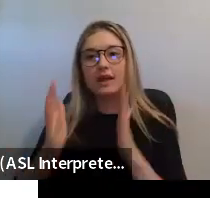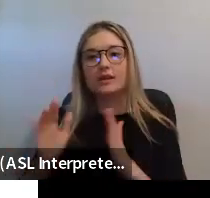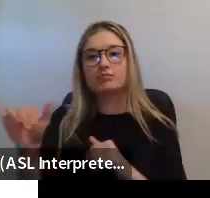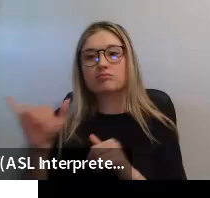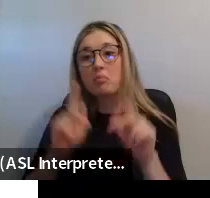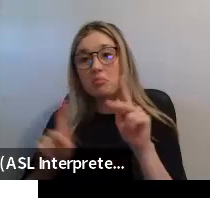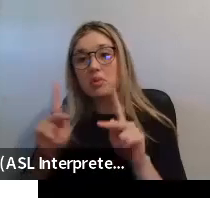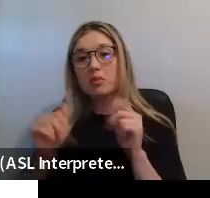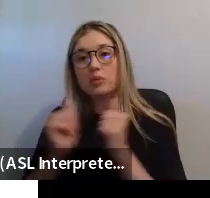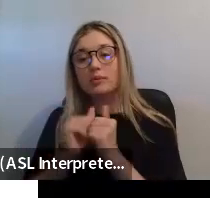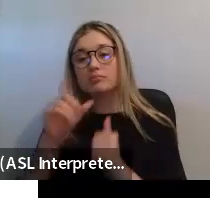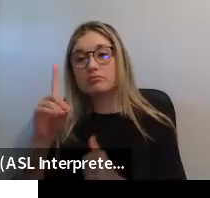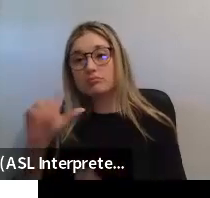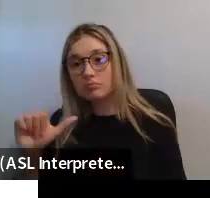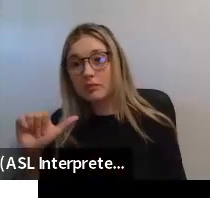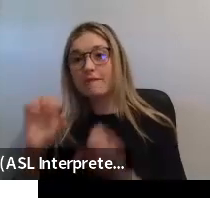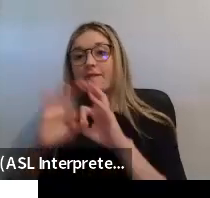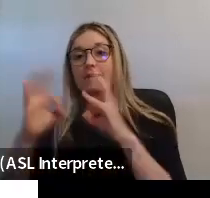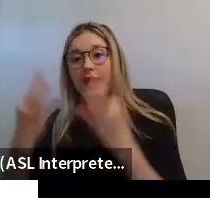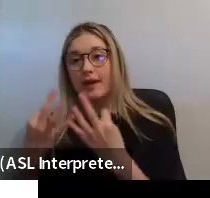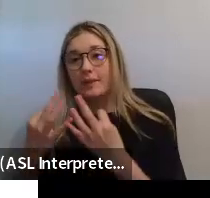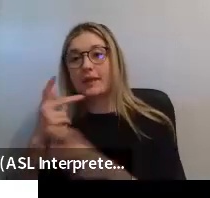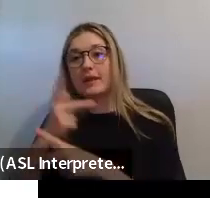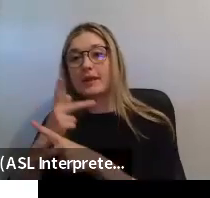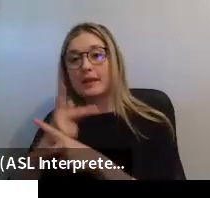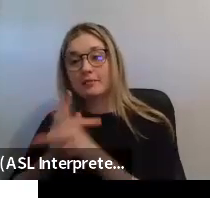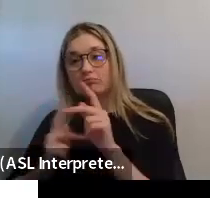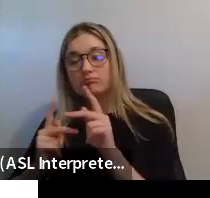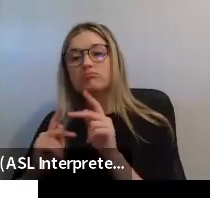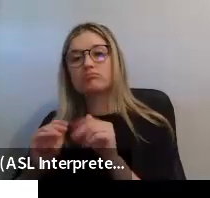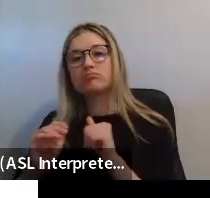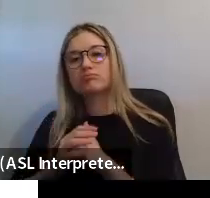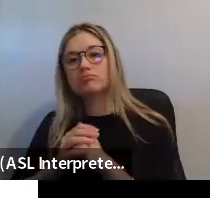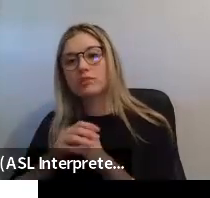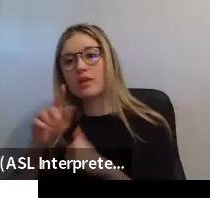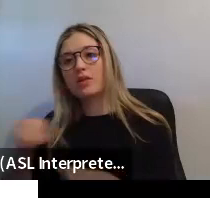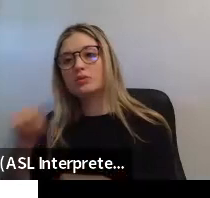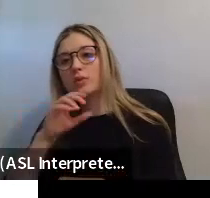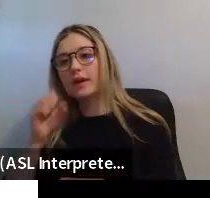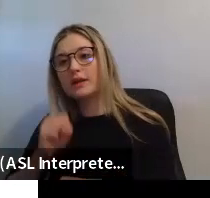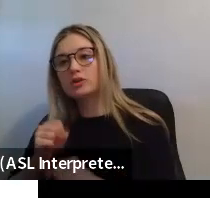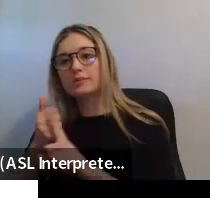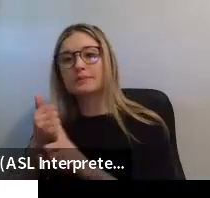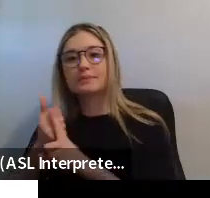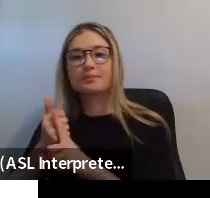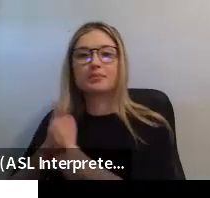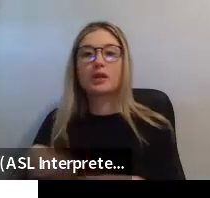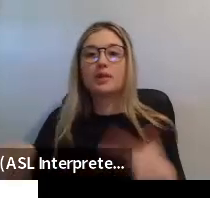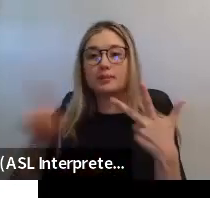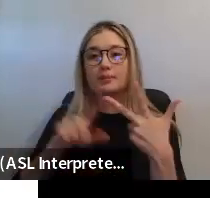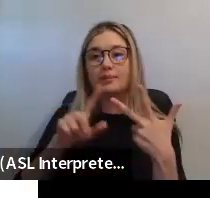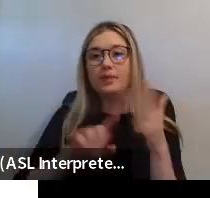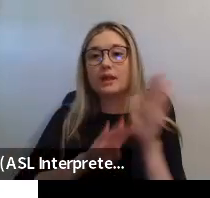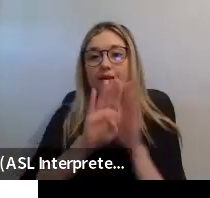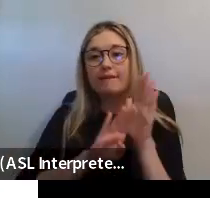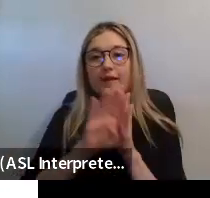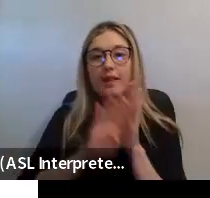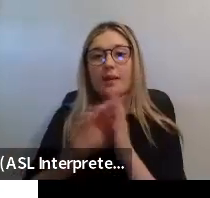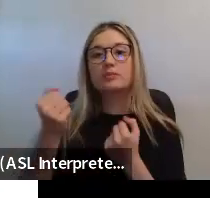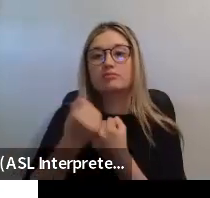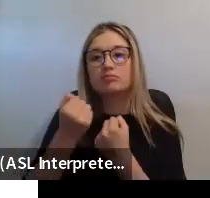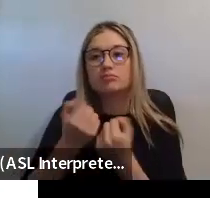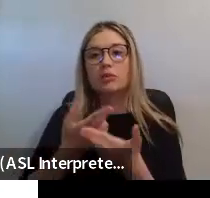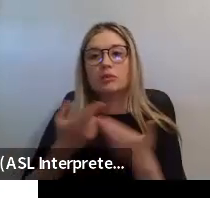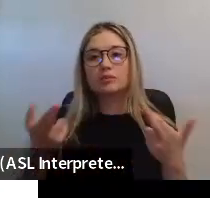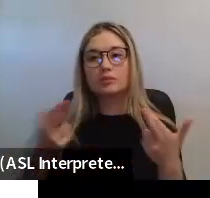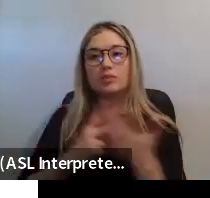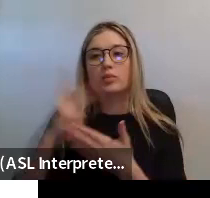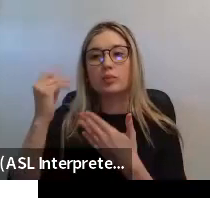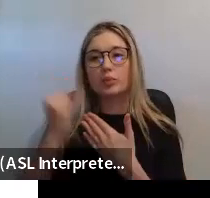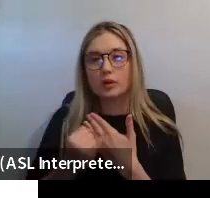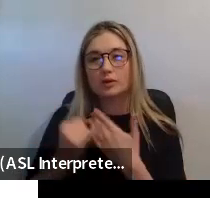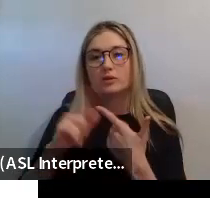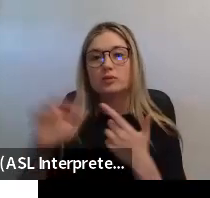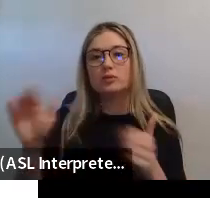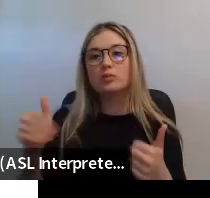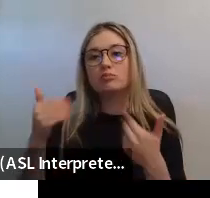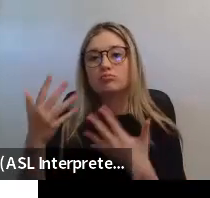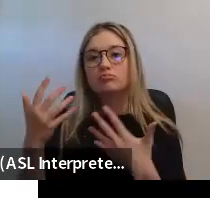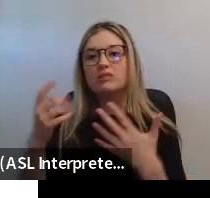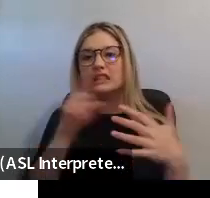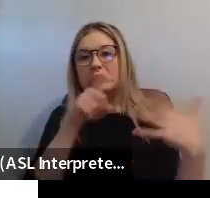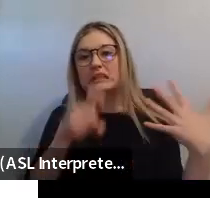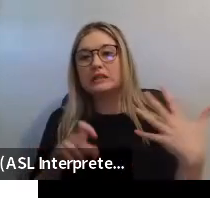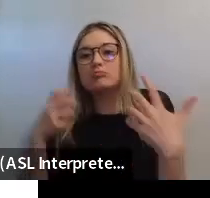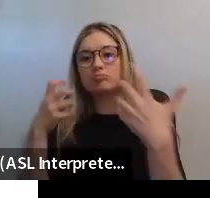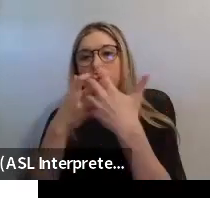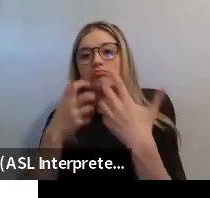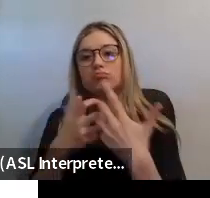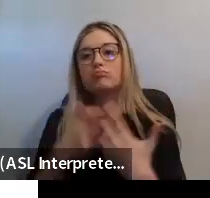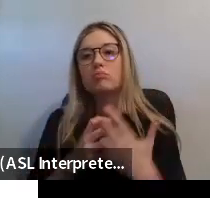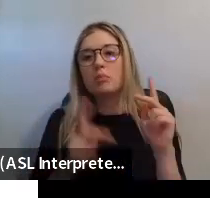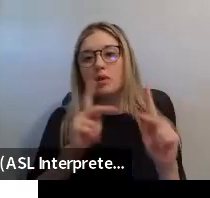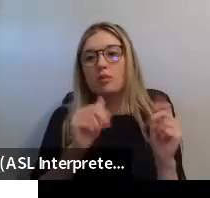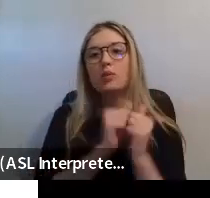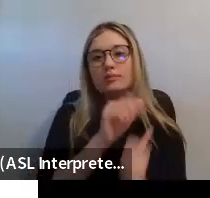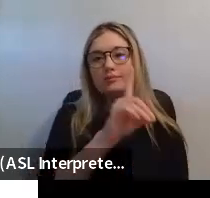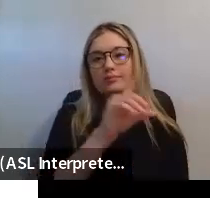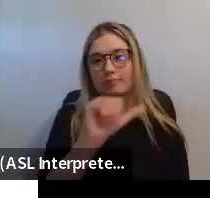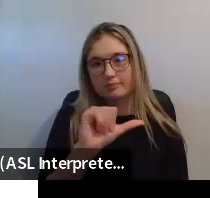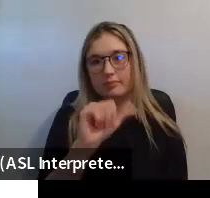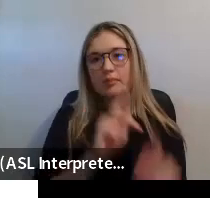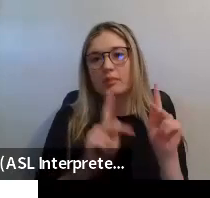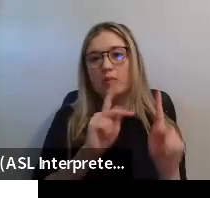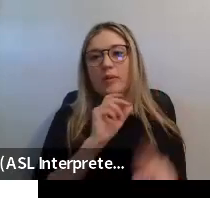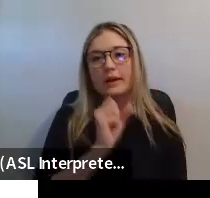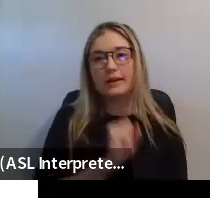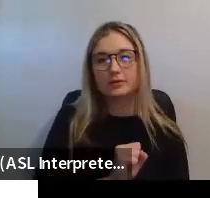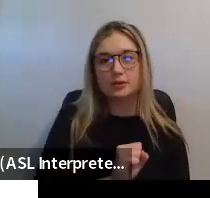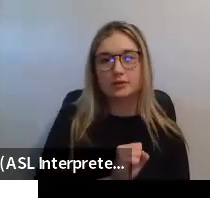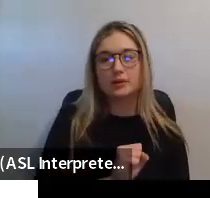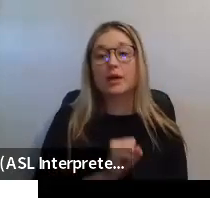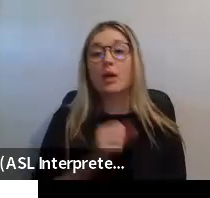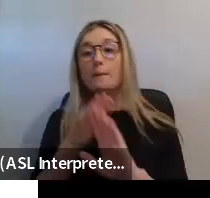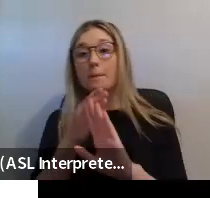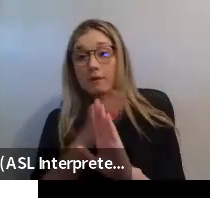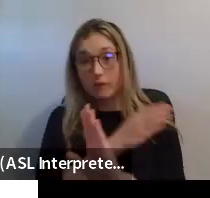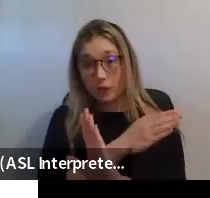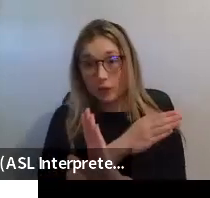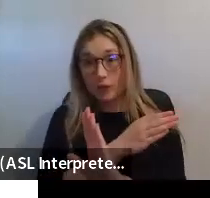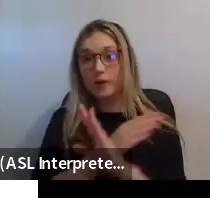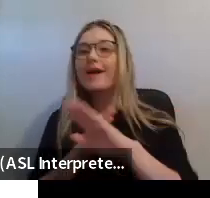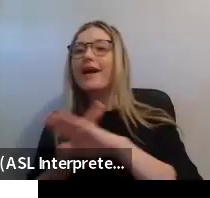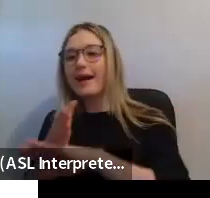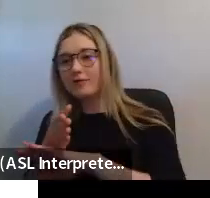Their family members, caregivers, and those who are aging, and 3 to develop and support resources and projects that better provide for the needs of people with disabilities, and or those who are aging.